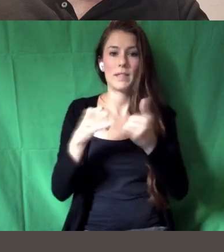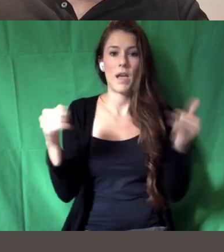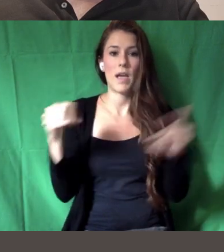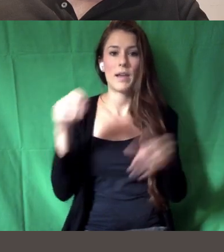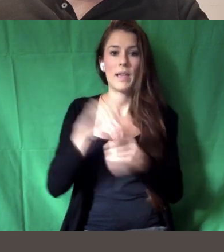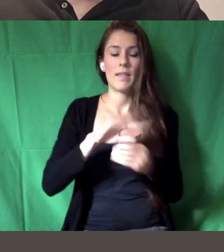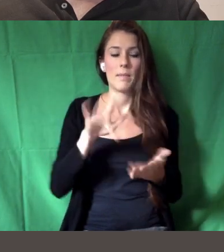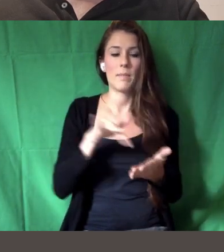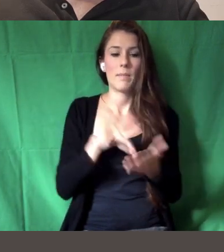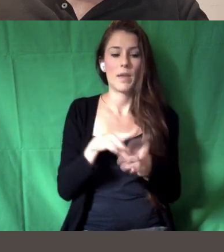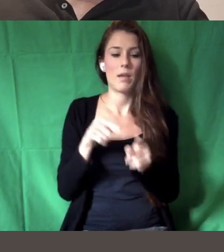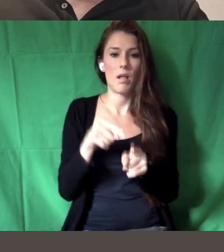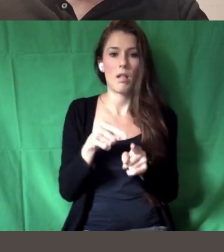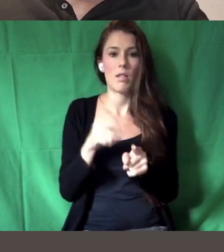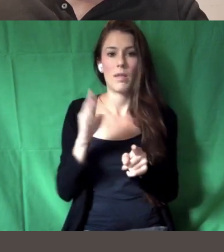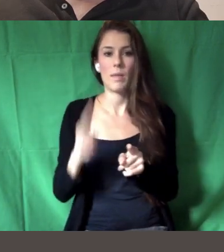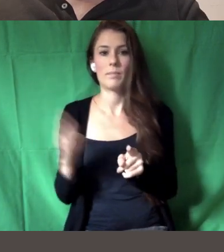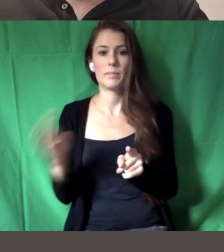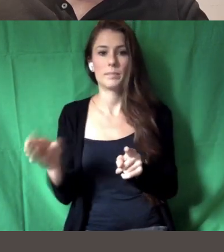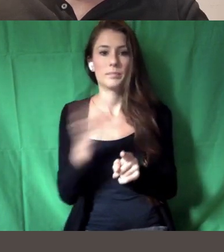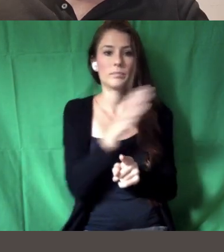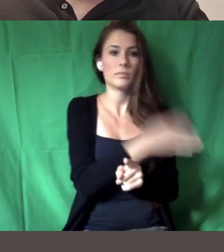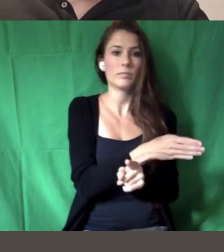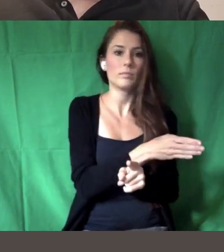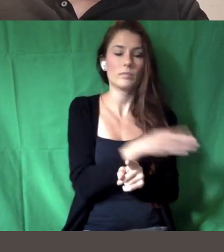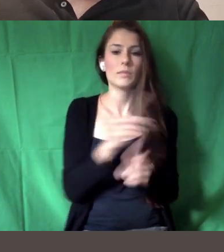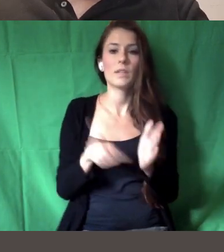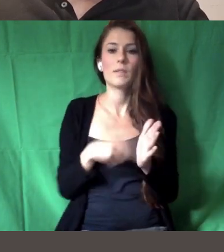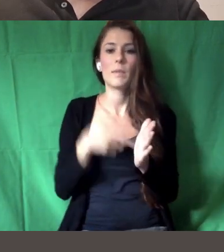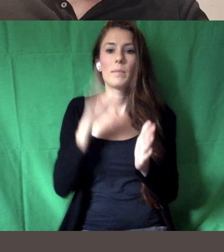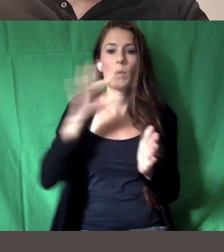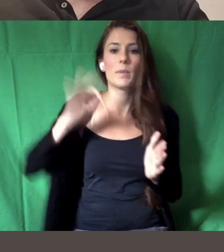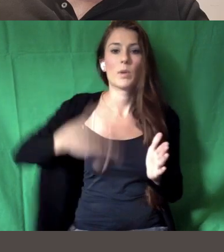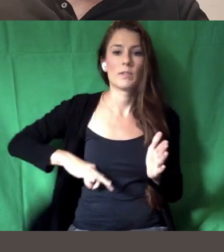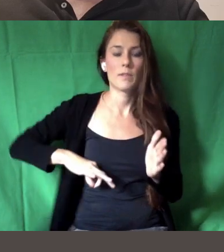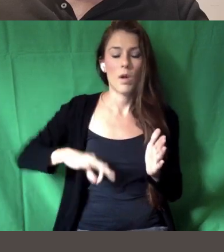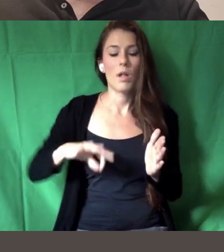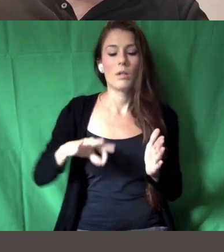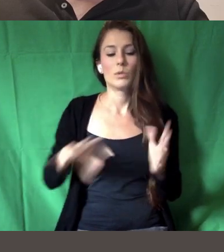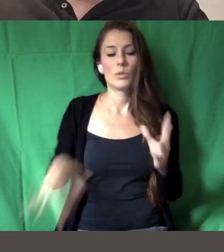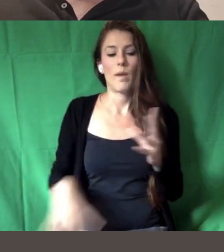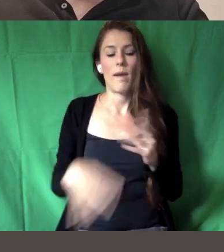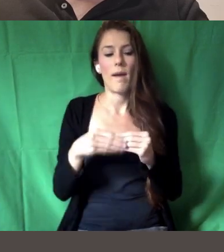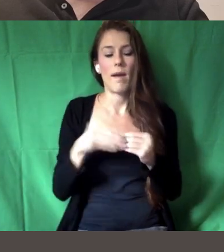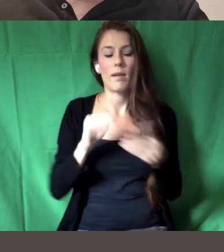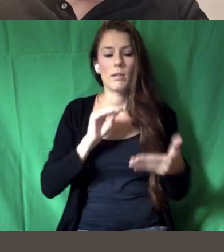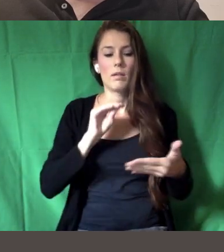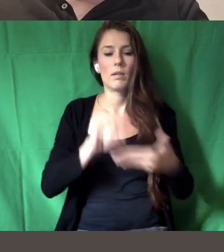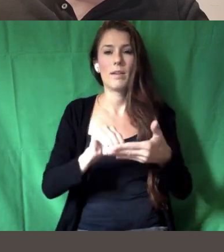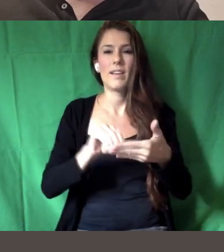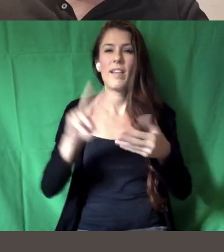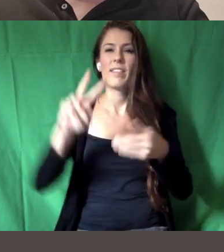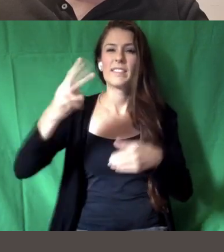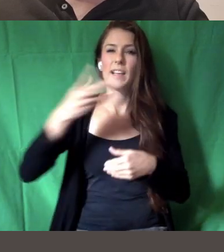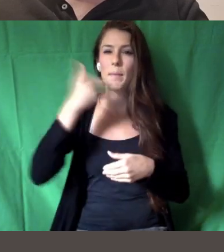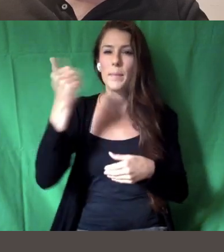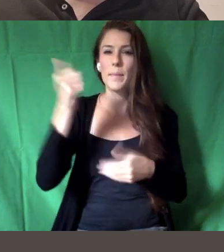winners and losers occupying far extremes, and sometimes useful also to plot second best choice.